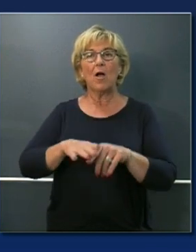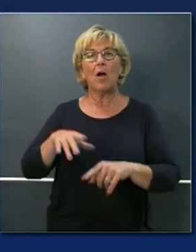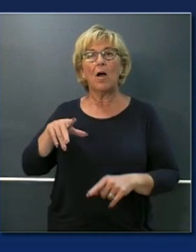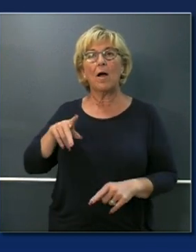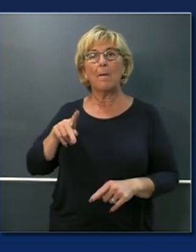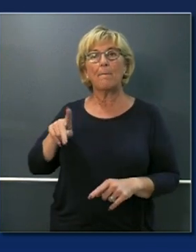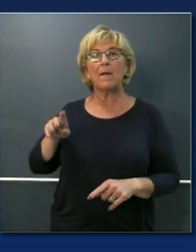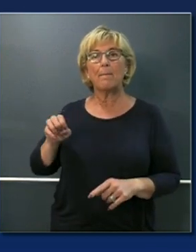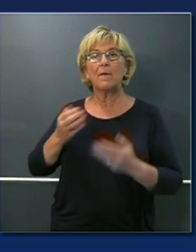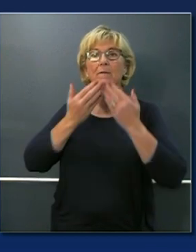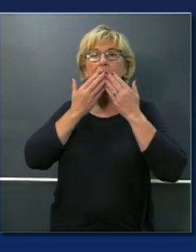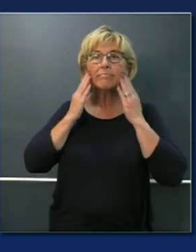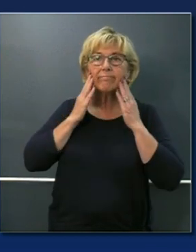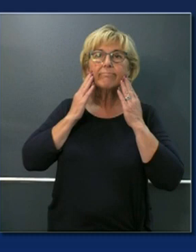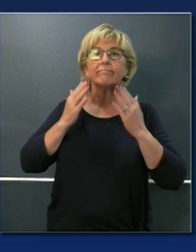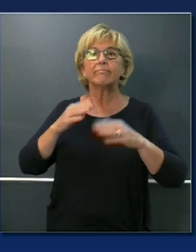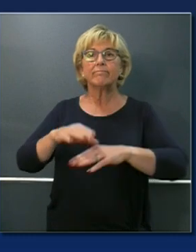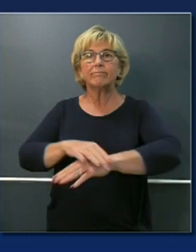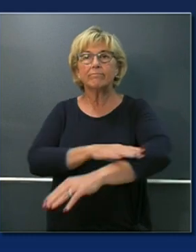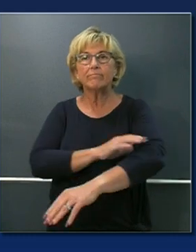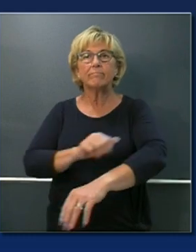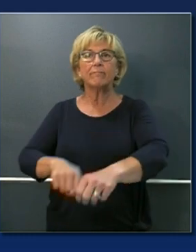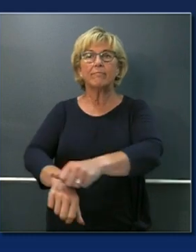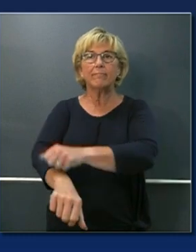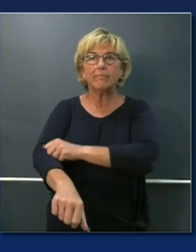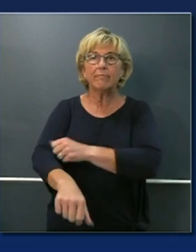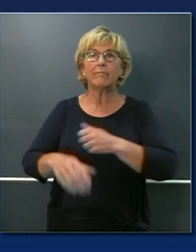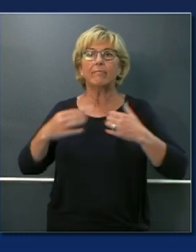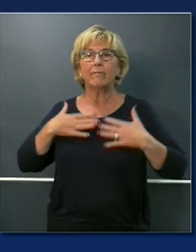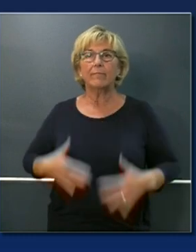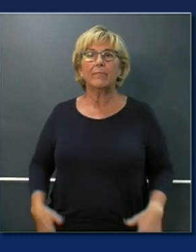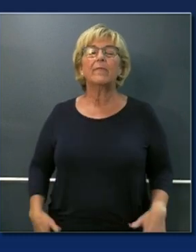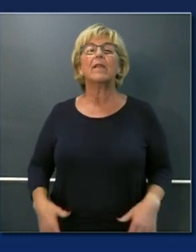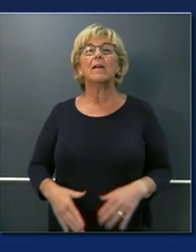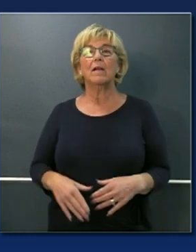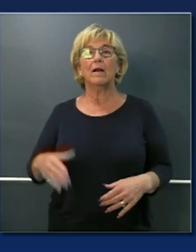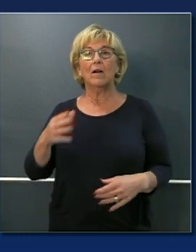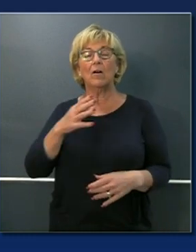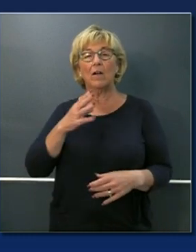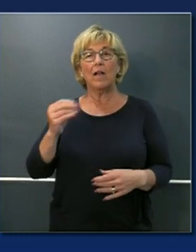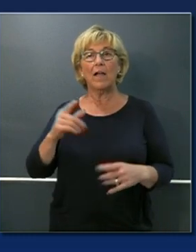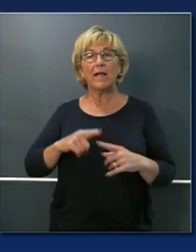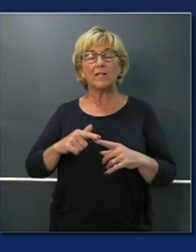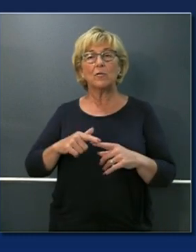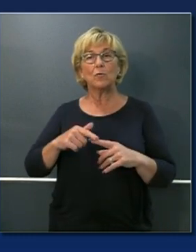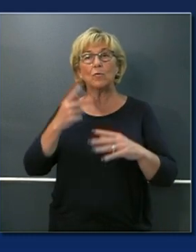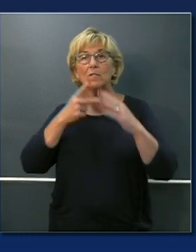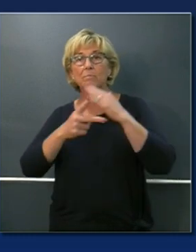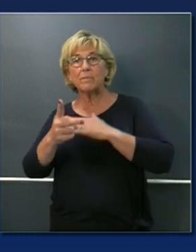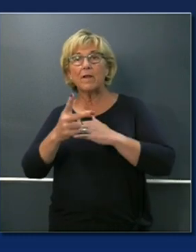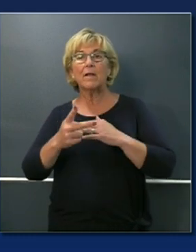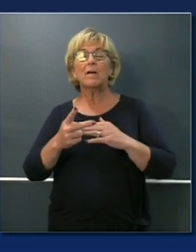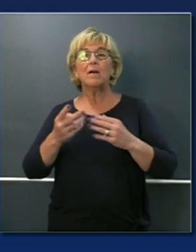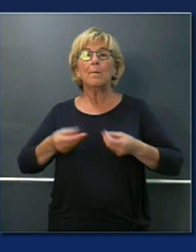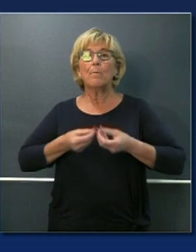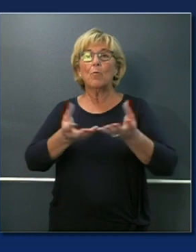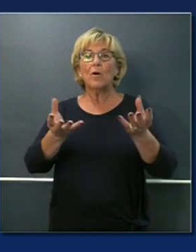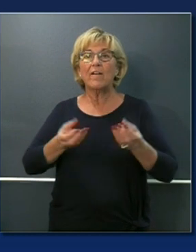TESTING, CONTACT TRACING, THE STORAGE OF PERSONAL PROTECTIVE EQUIPMENT TO MAKE SURE THEY ARE SECURE IN ANTICIPATION OF WHAT WILL BE NEEDED FOR STAGE 2 THAT